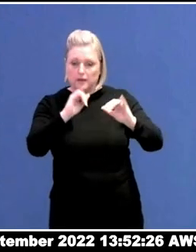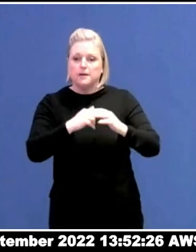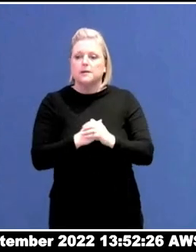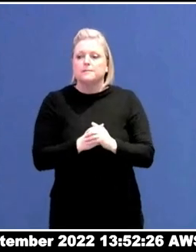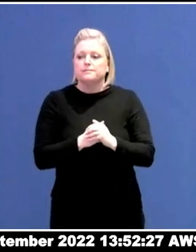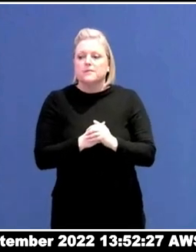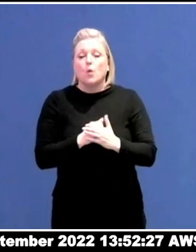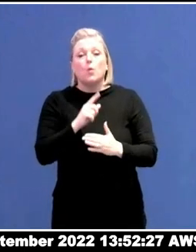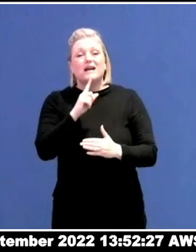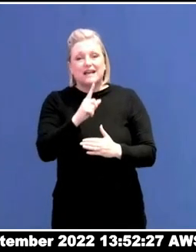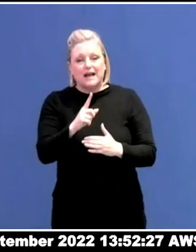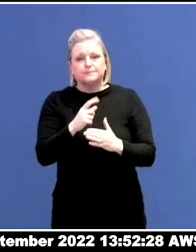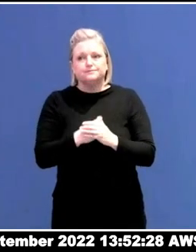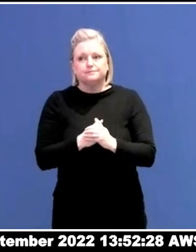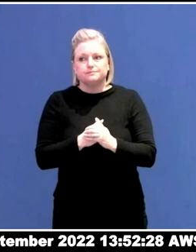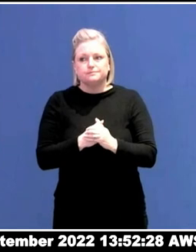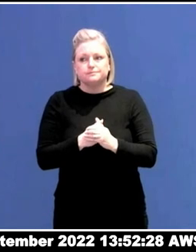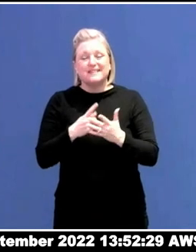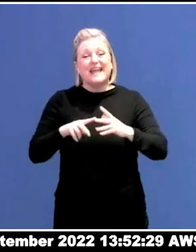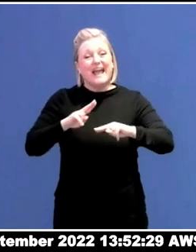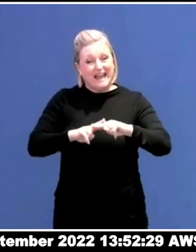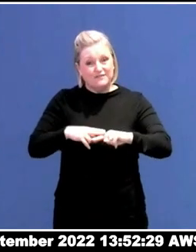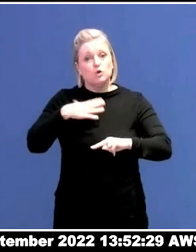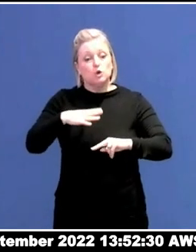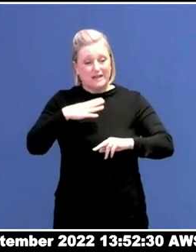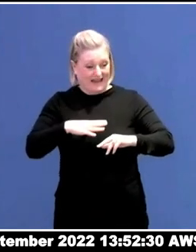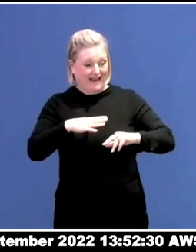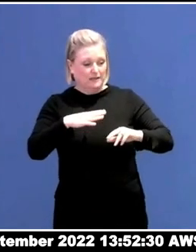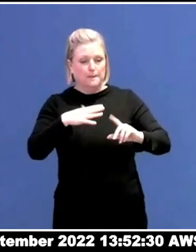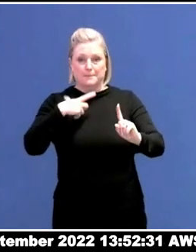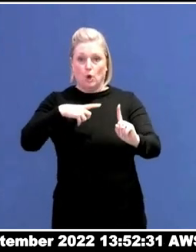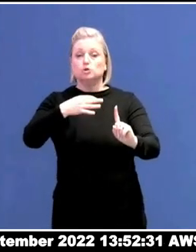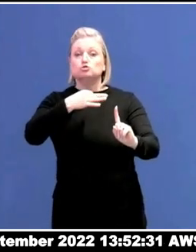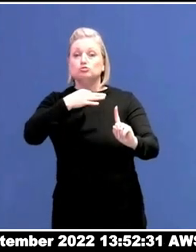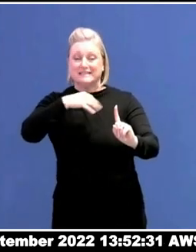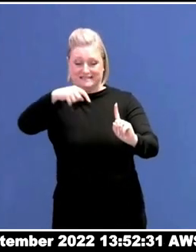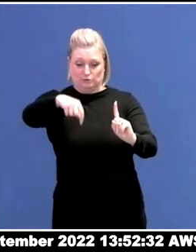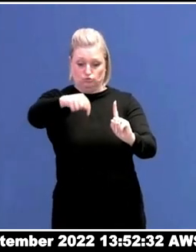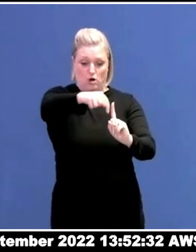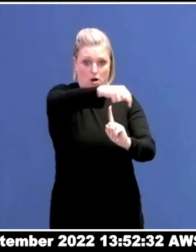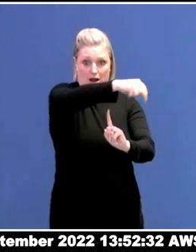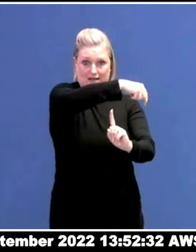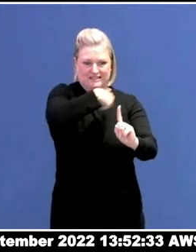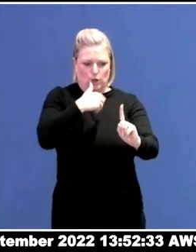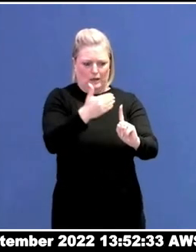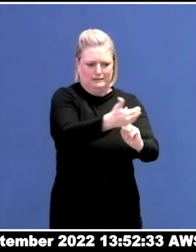segregation of a person is necessary for a general - you know, from the general prison population as a disciplinary sanction.